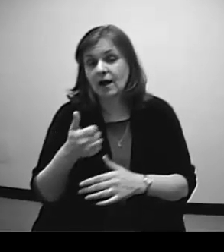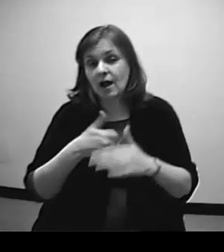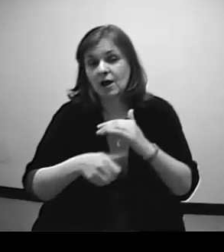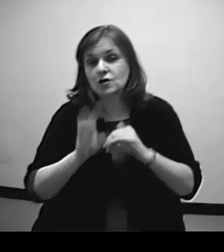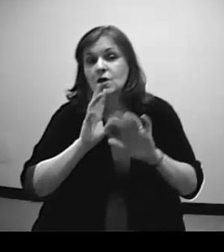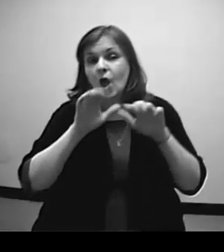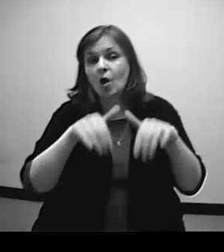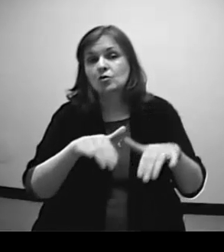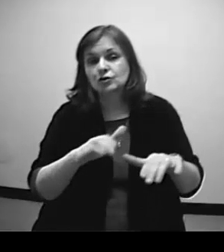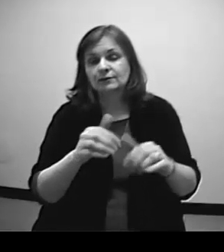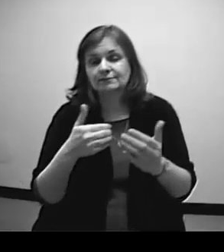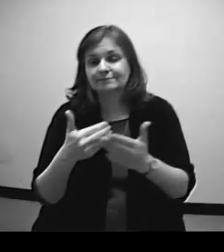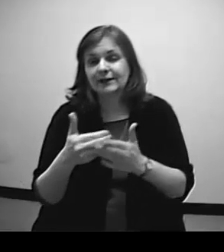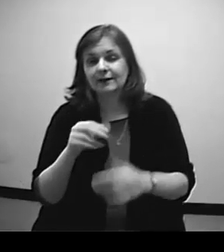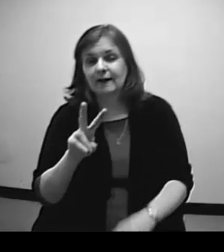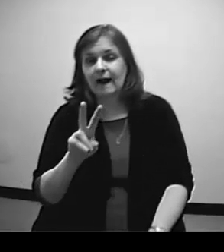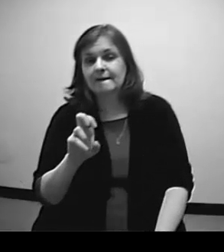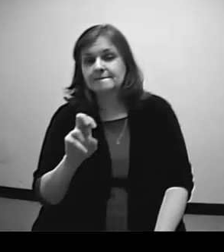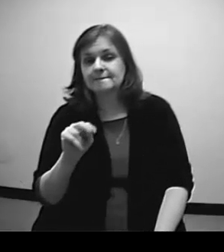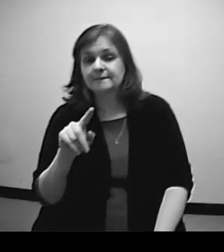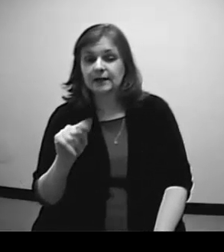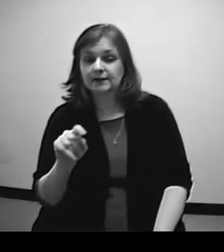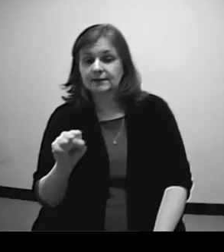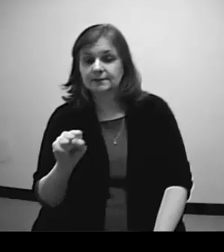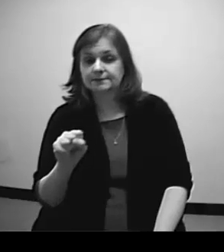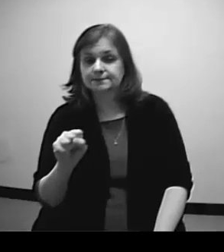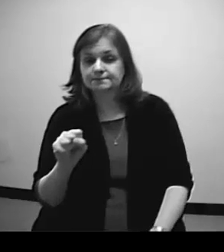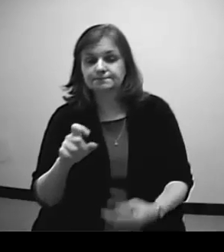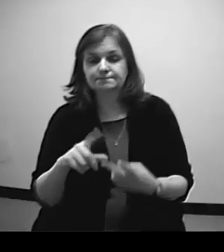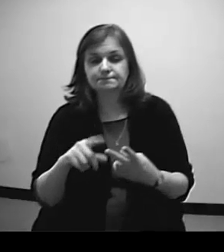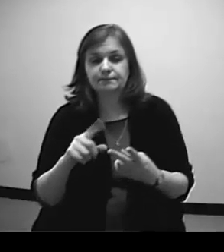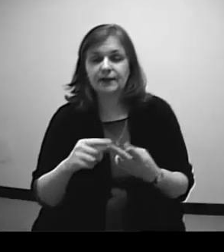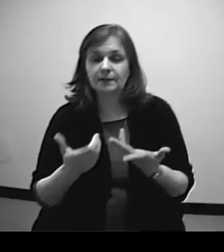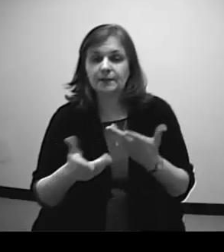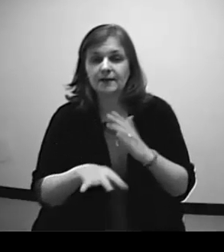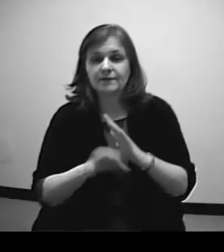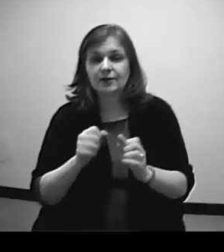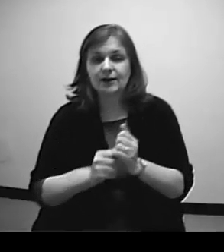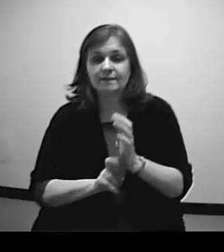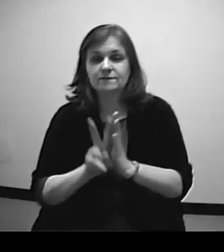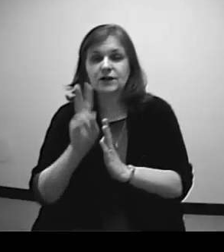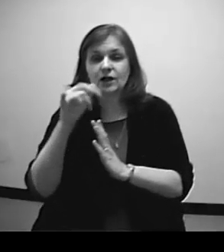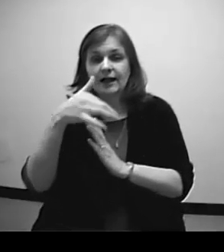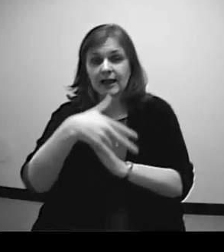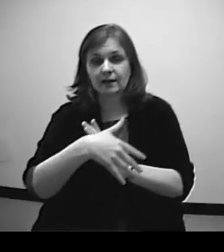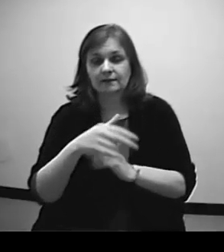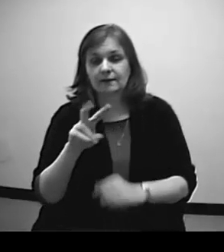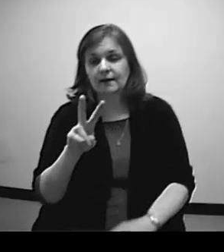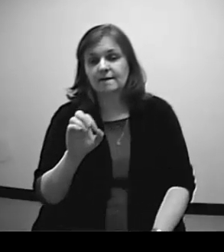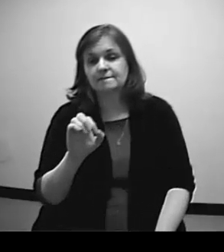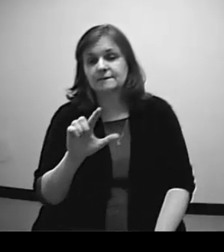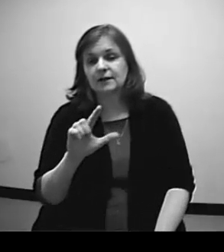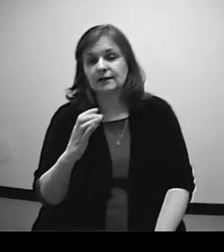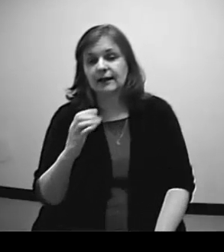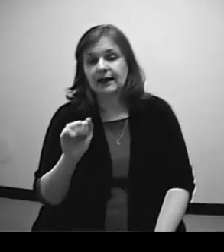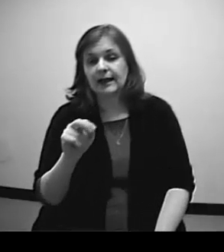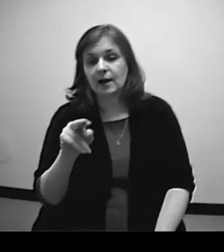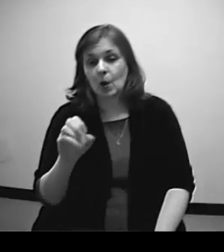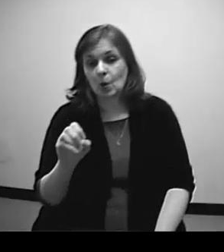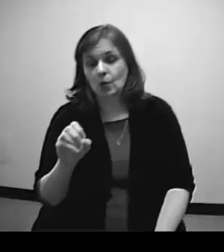vents in the ocean they might be found in volcanoes